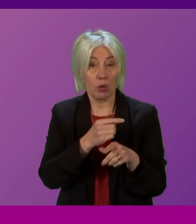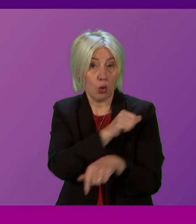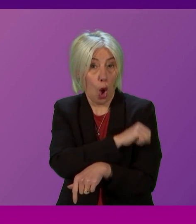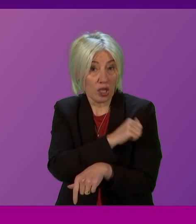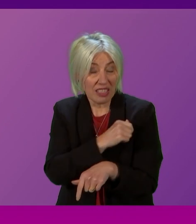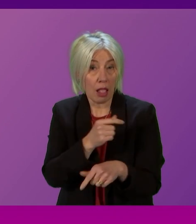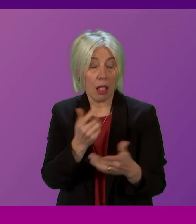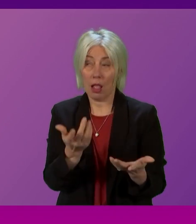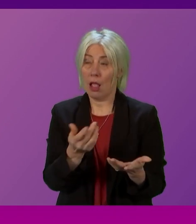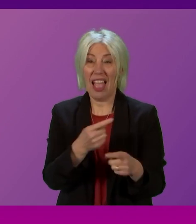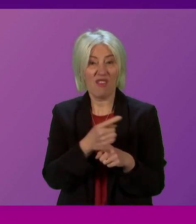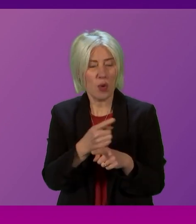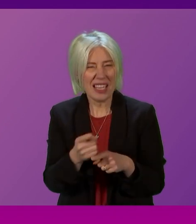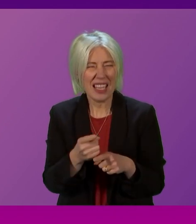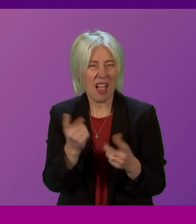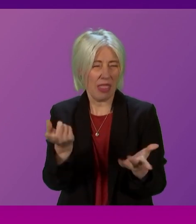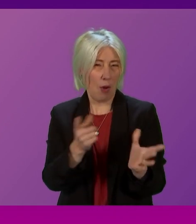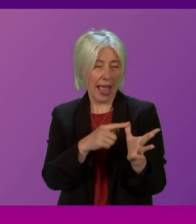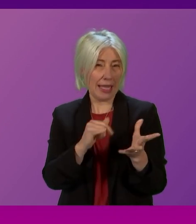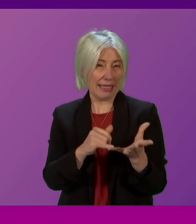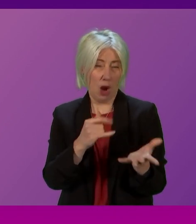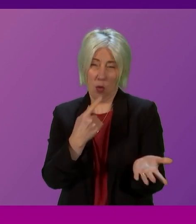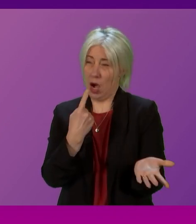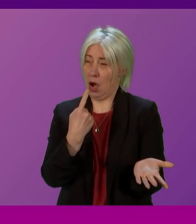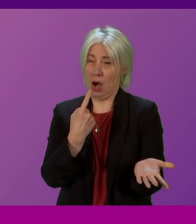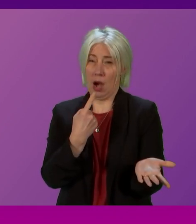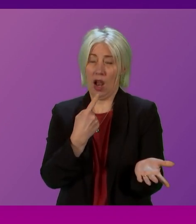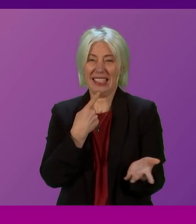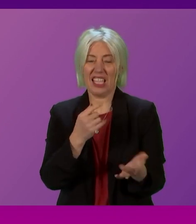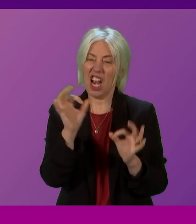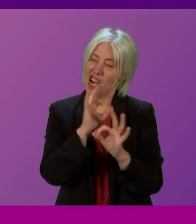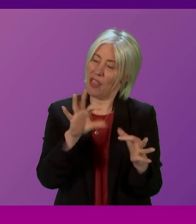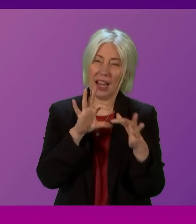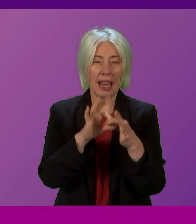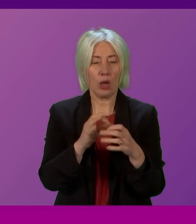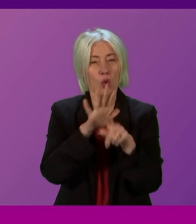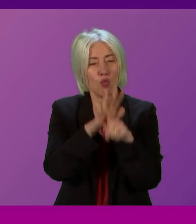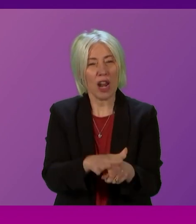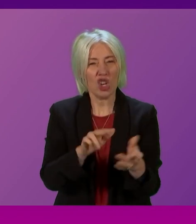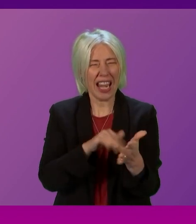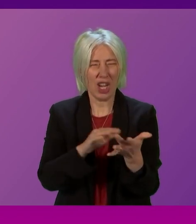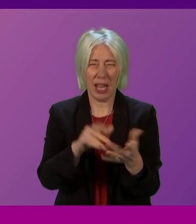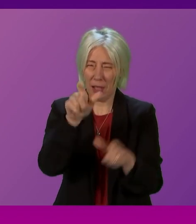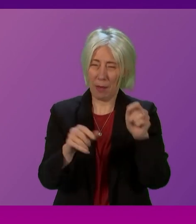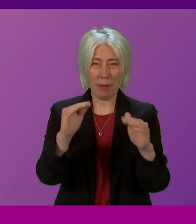hospitals every week have nothing to do with the pressures in our NHS will wonder what